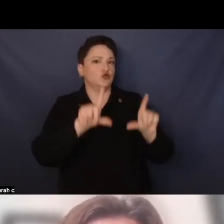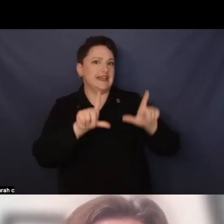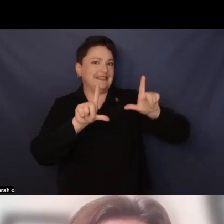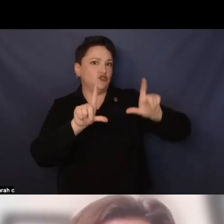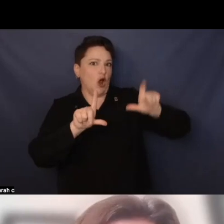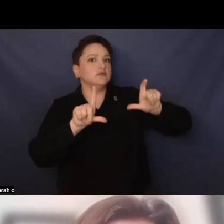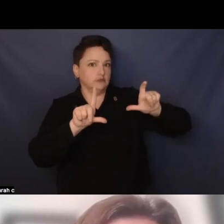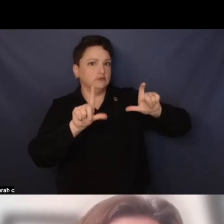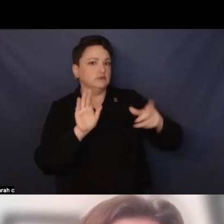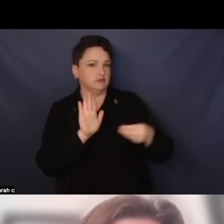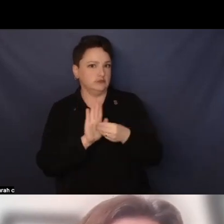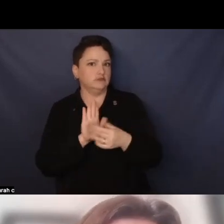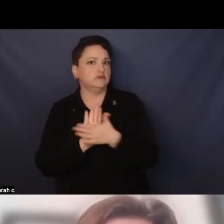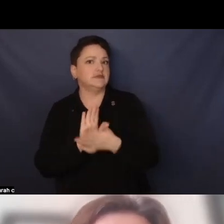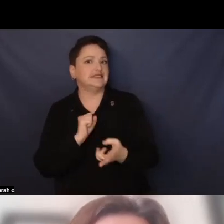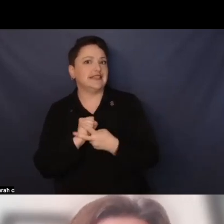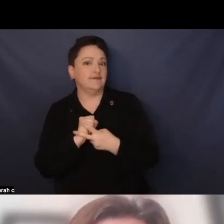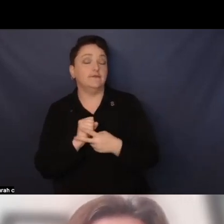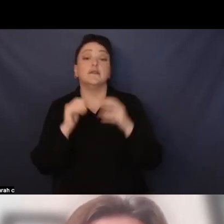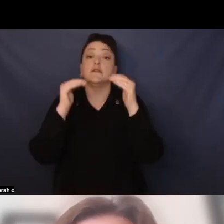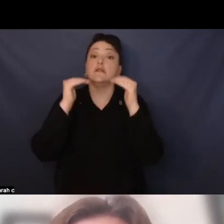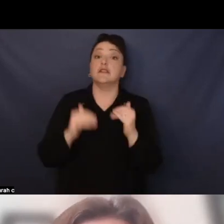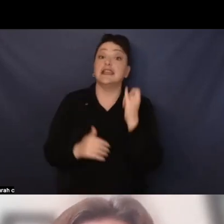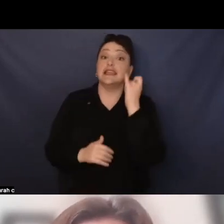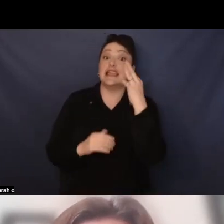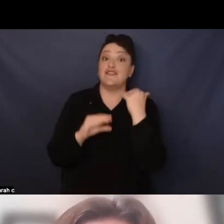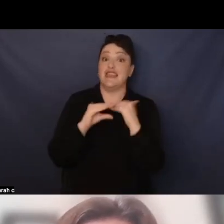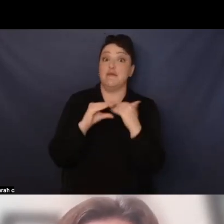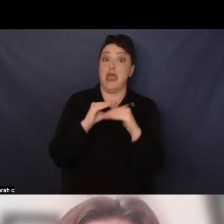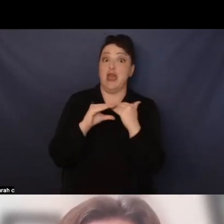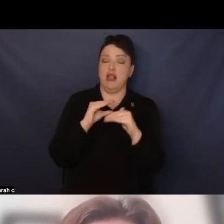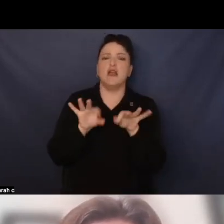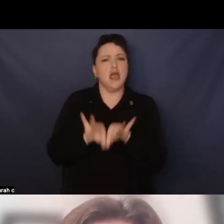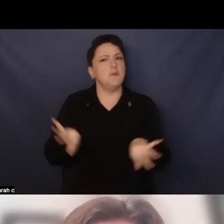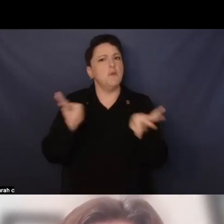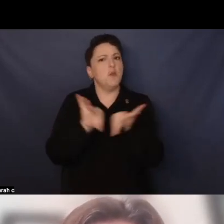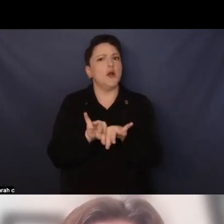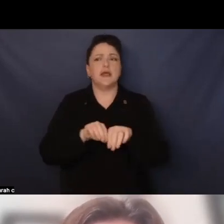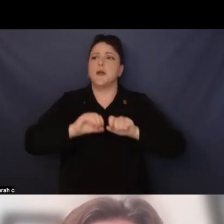you want to cast a wide net. It's not always clear, particularly with